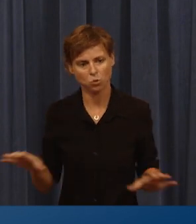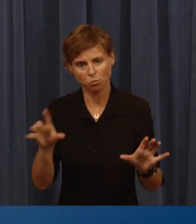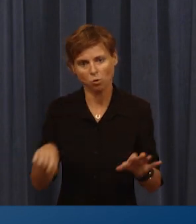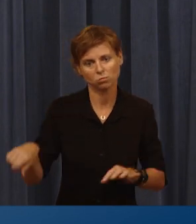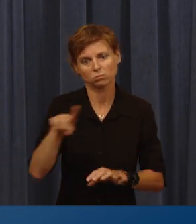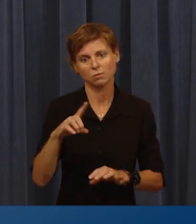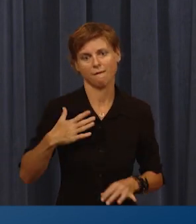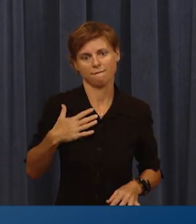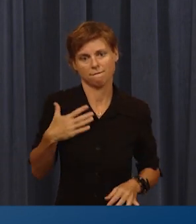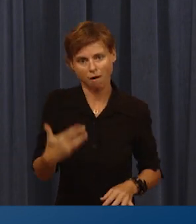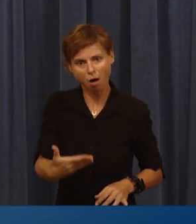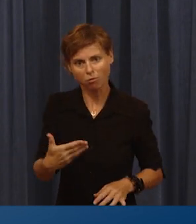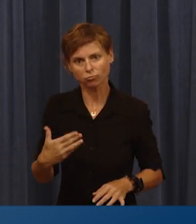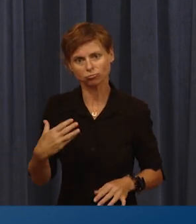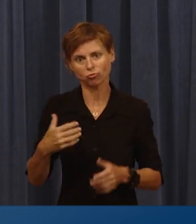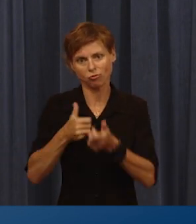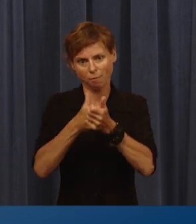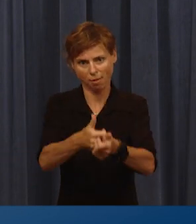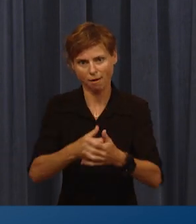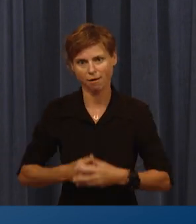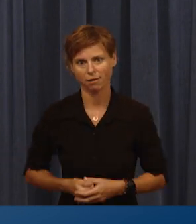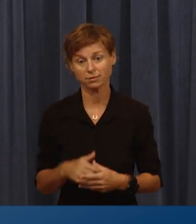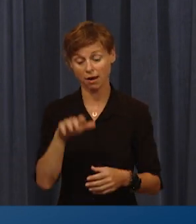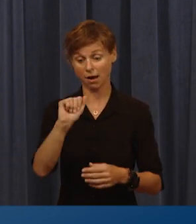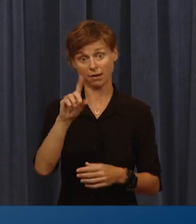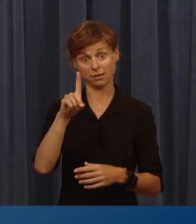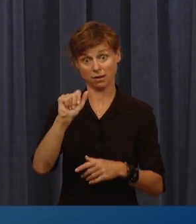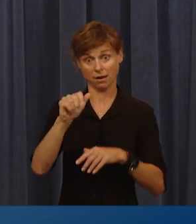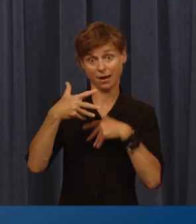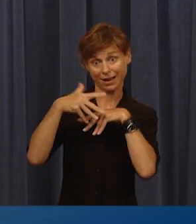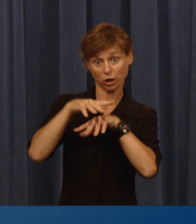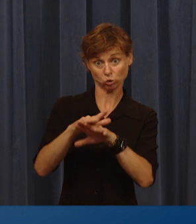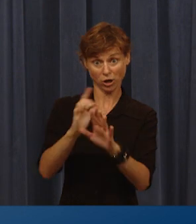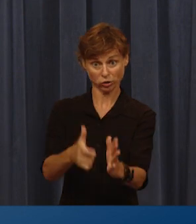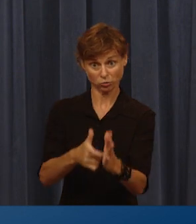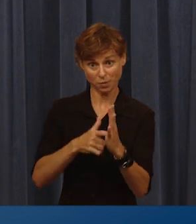The ADA’s integration mandate and the Supreme Court’s Olmstead decision requires state